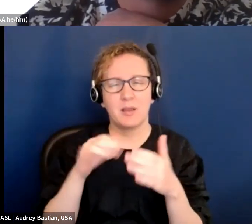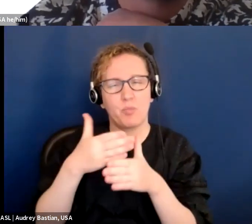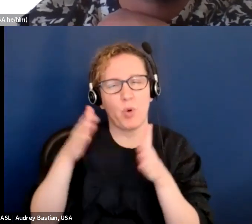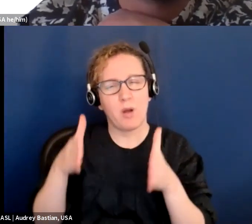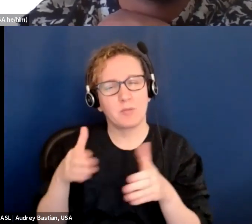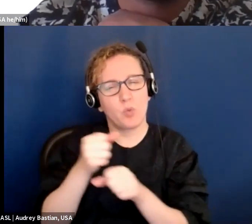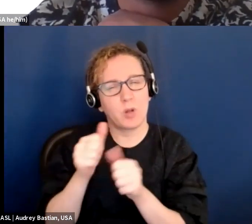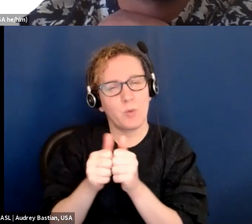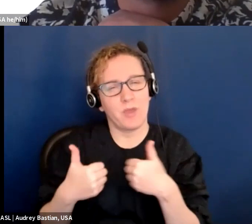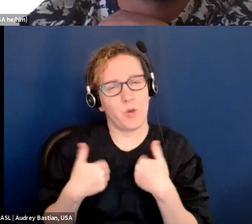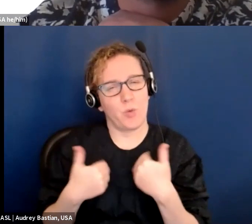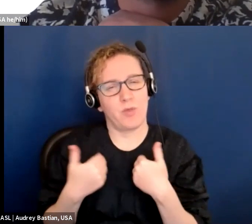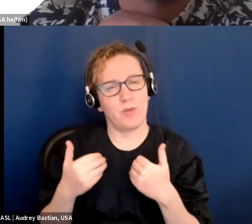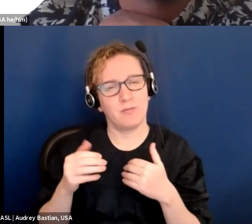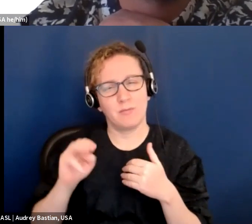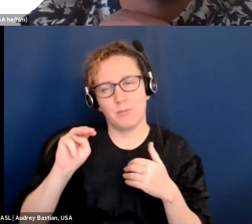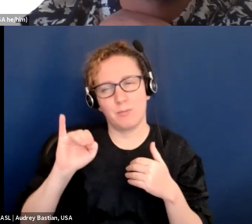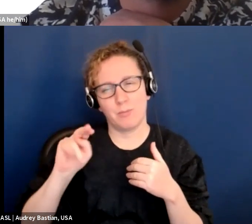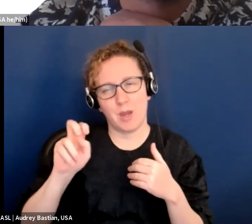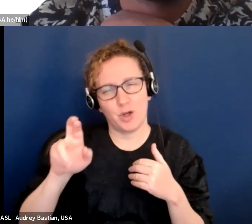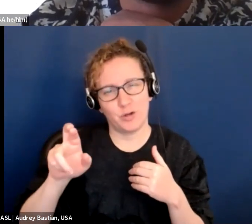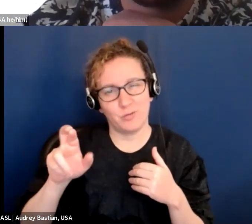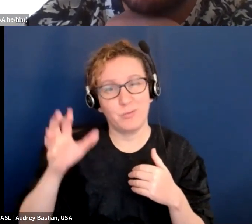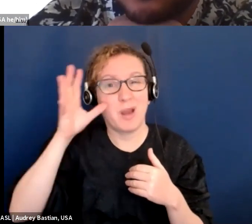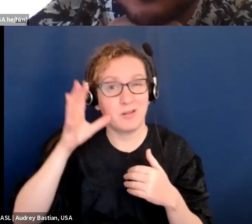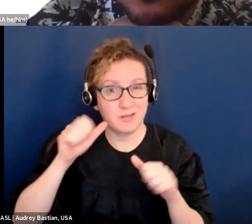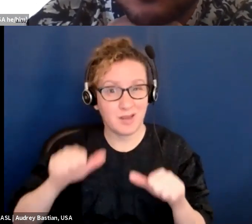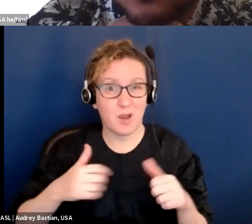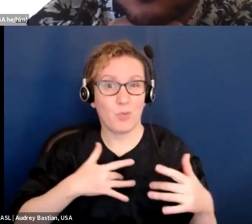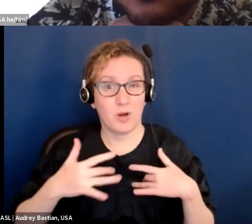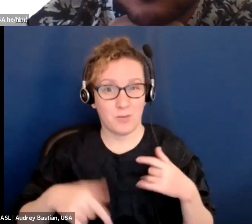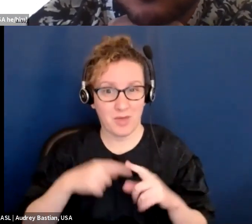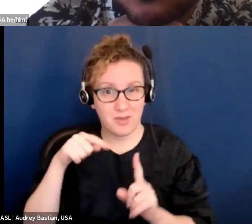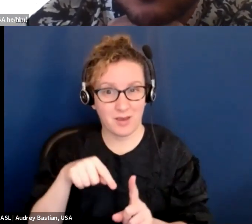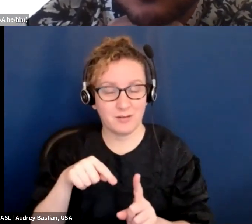youth, minors as parents can be worried about that. I know you do a great job at working